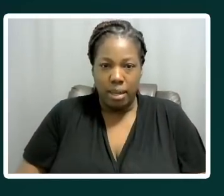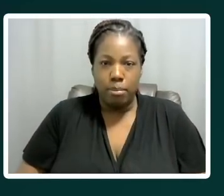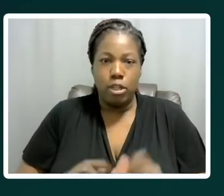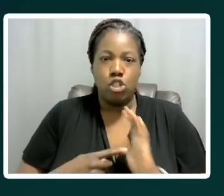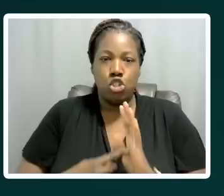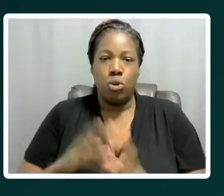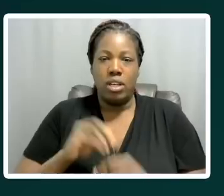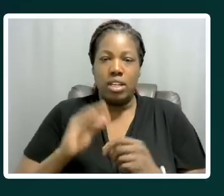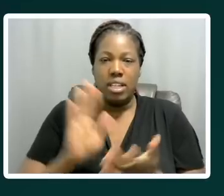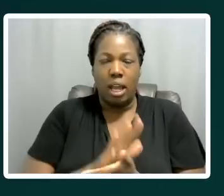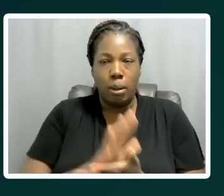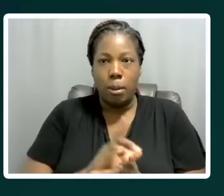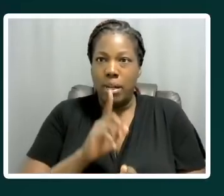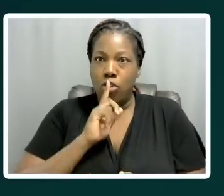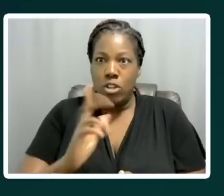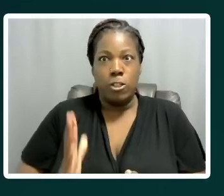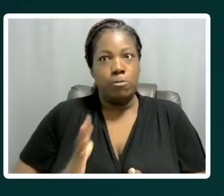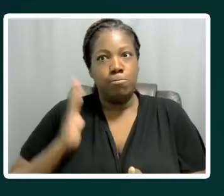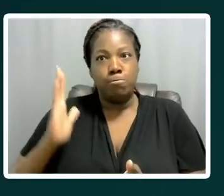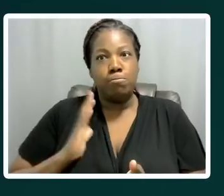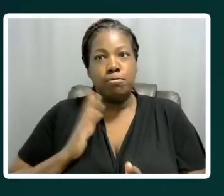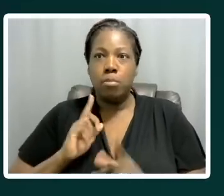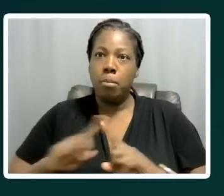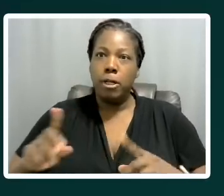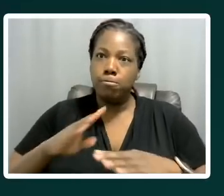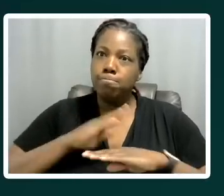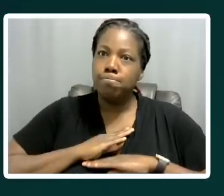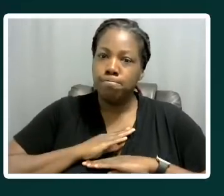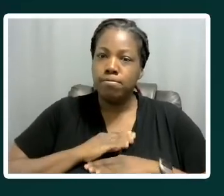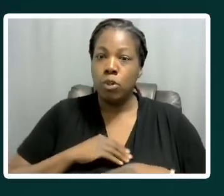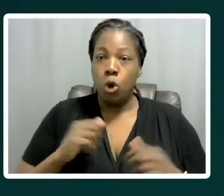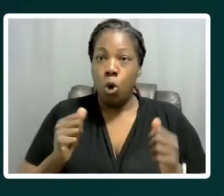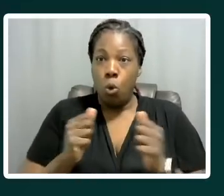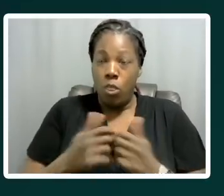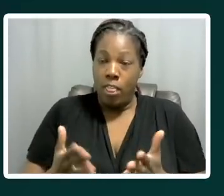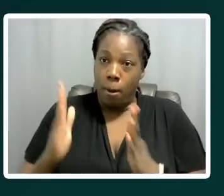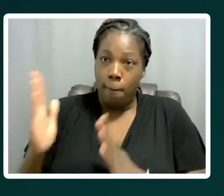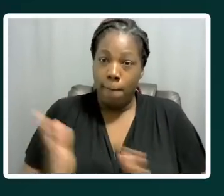the job. Without proper planning, you can miss important aspects of the learning experience and